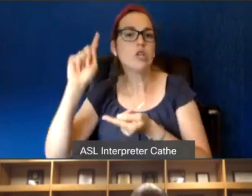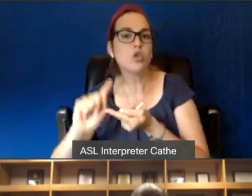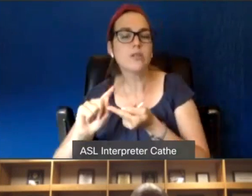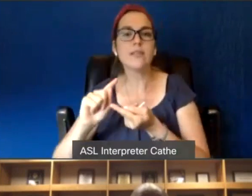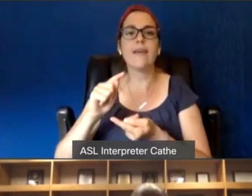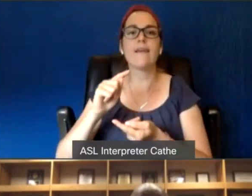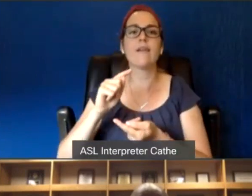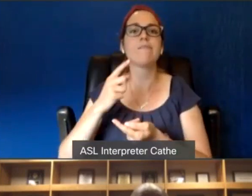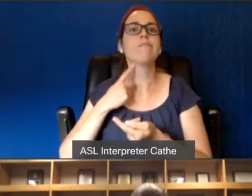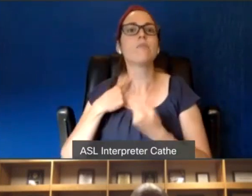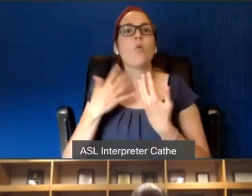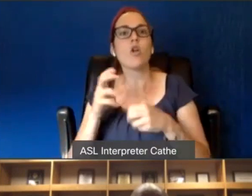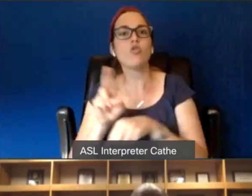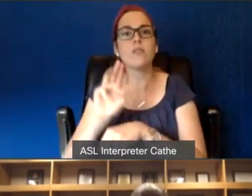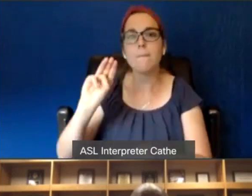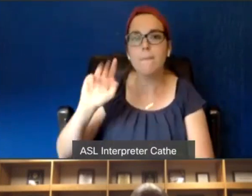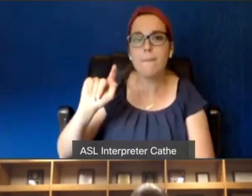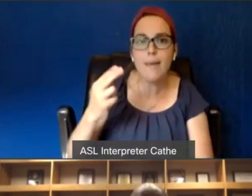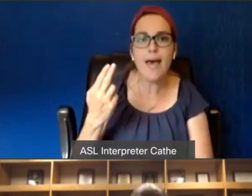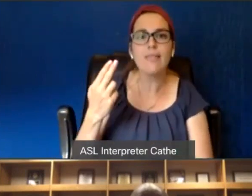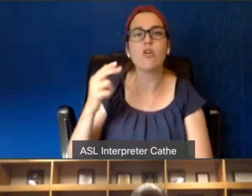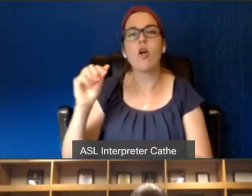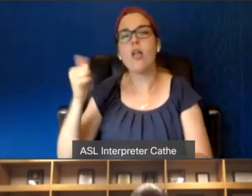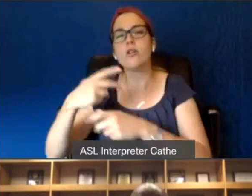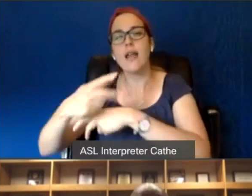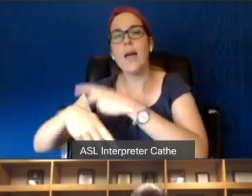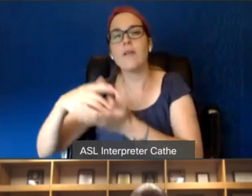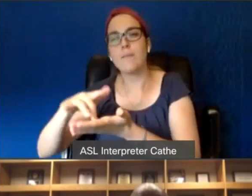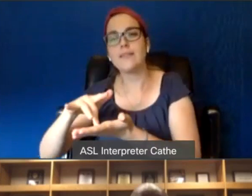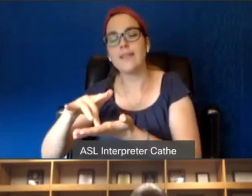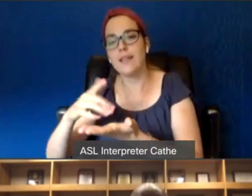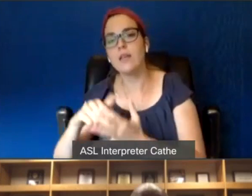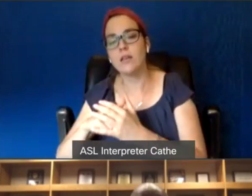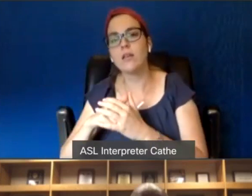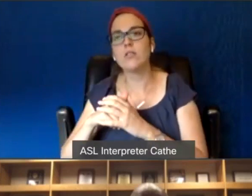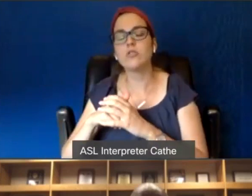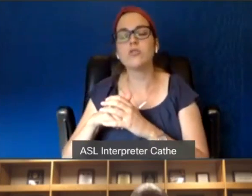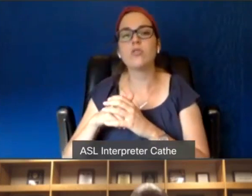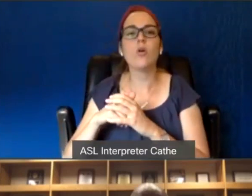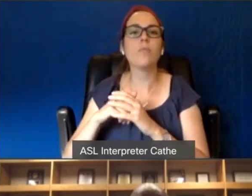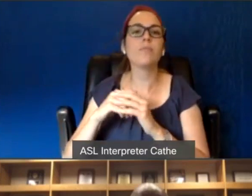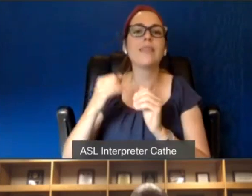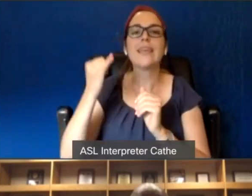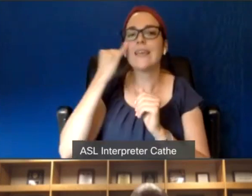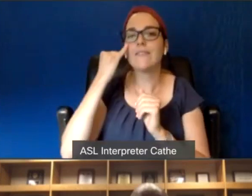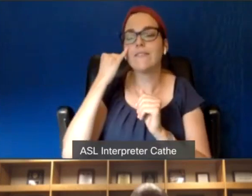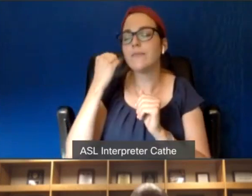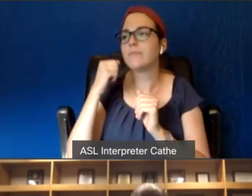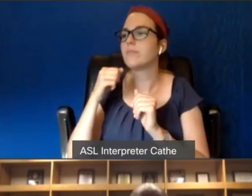so they may actually be unlocking a medication and so somebody who is trying to get over on things